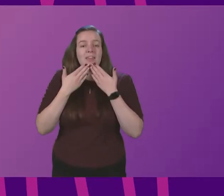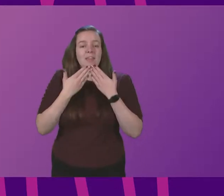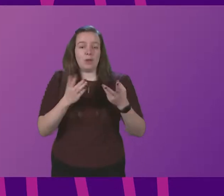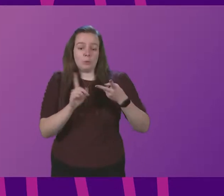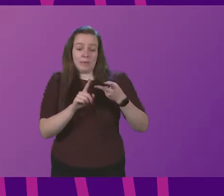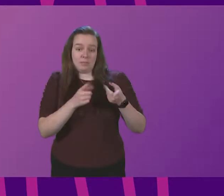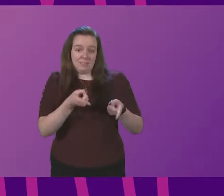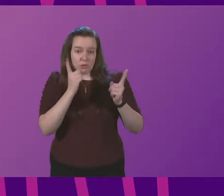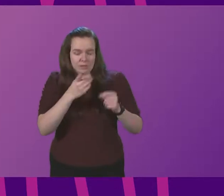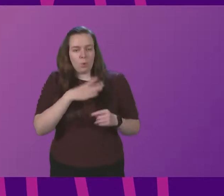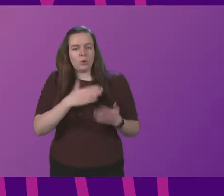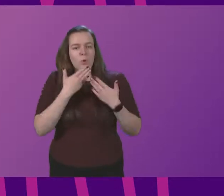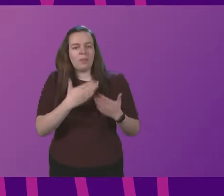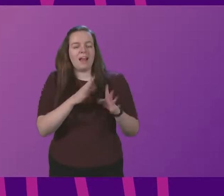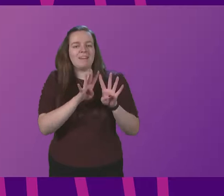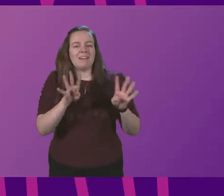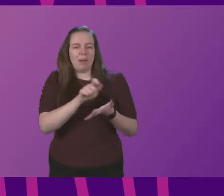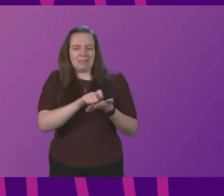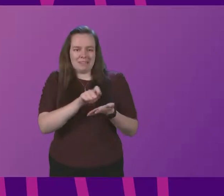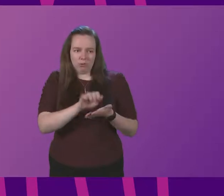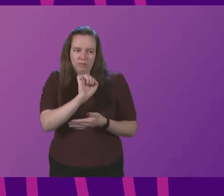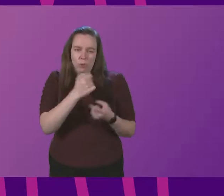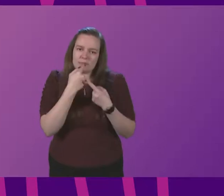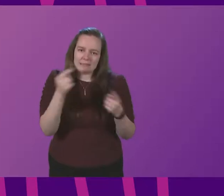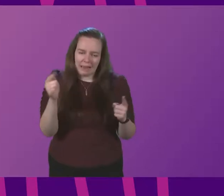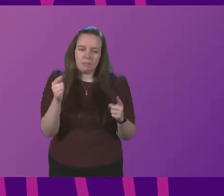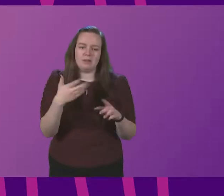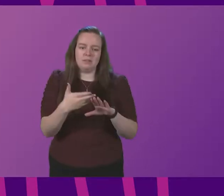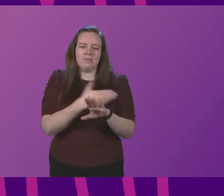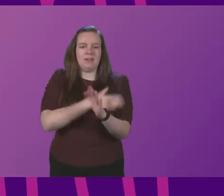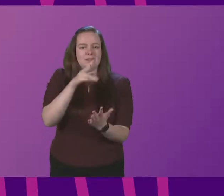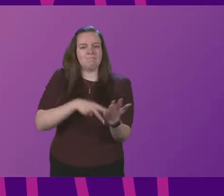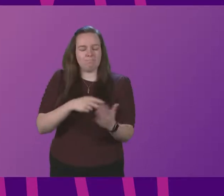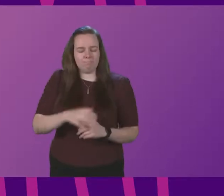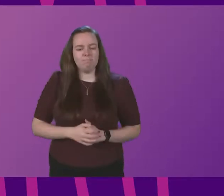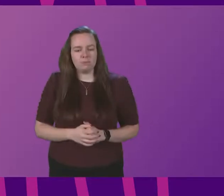I thank the cabinet secretary for providing advance sight of his statement. I welcome the